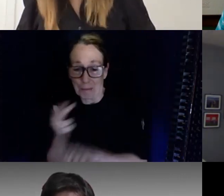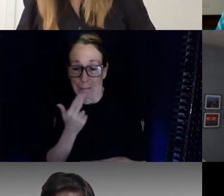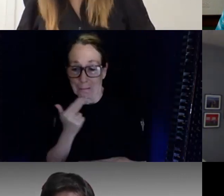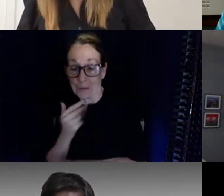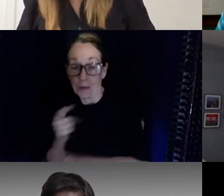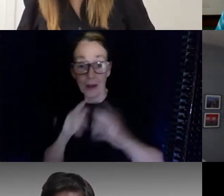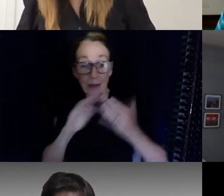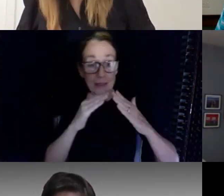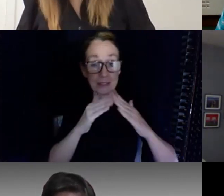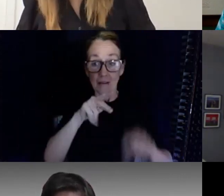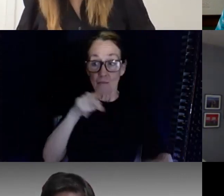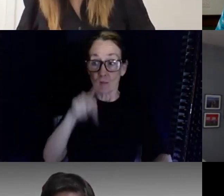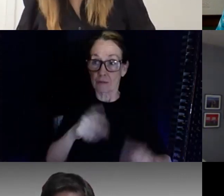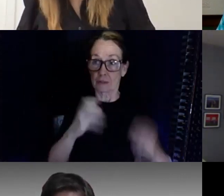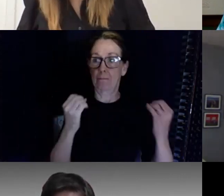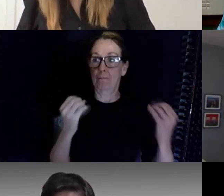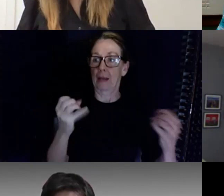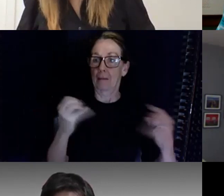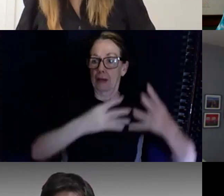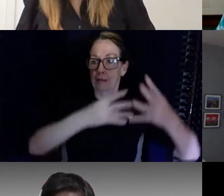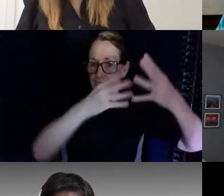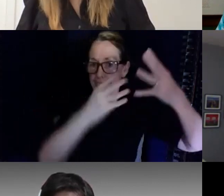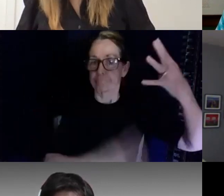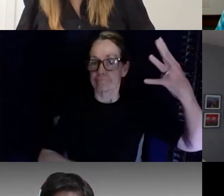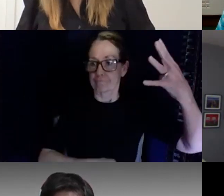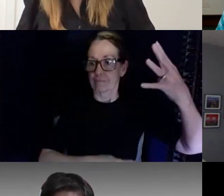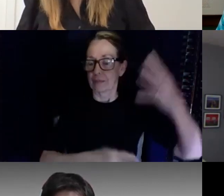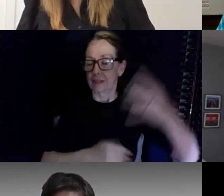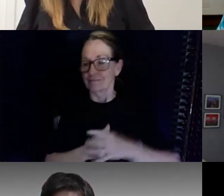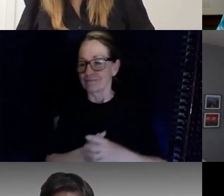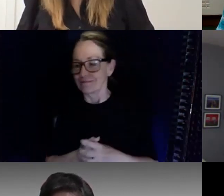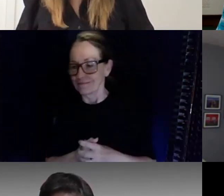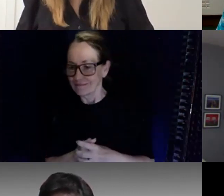EVERYTHING FROM SOMETHING LIKE THE AMBULANCE CORP. IN FOSTER, THAT PROBABLY HAS FOUR PEOPLE.